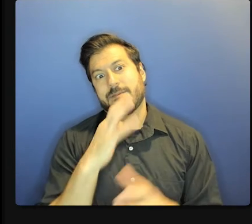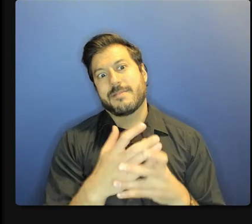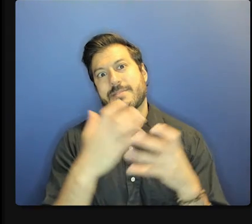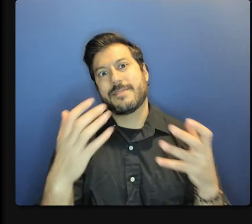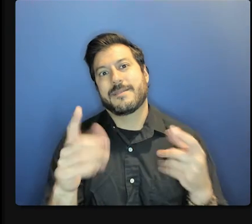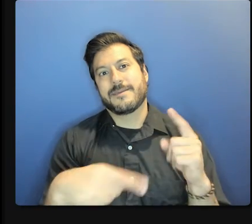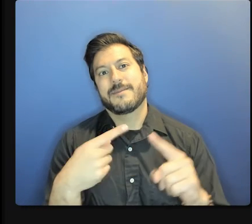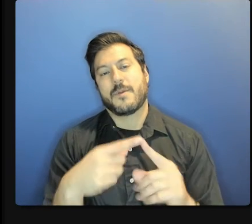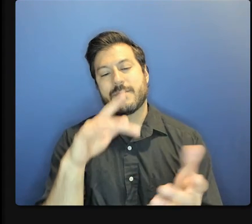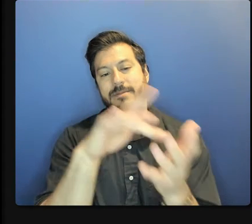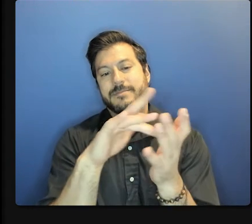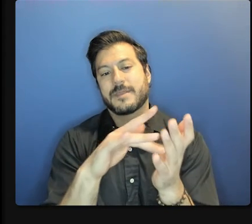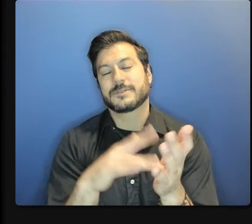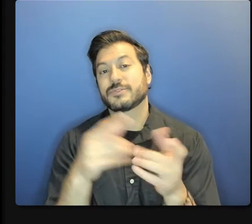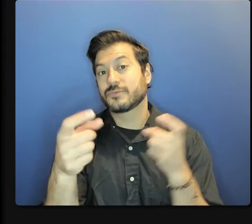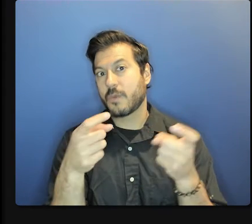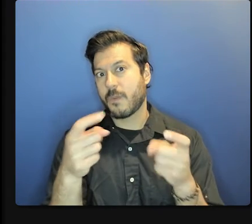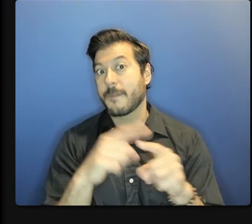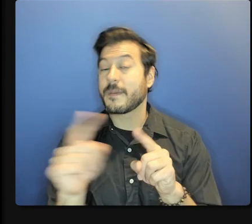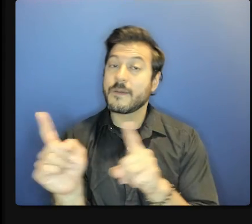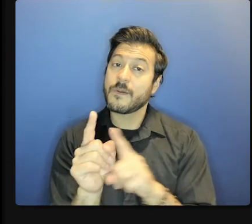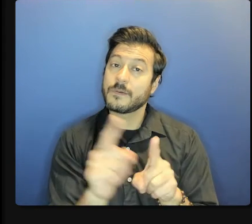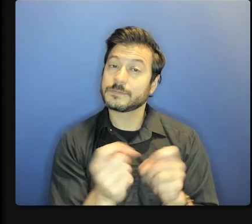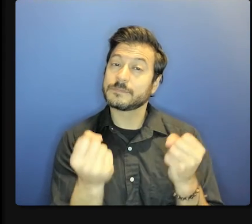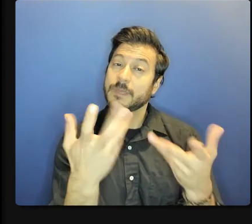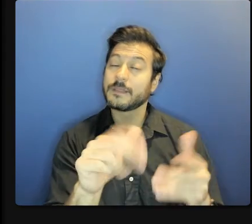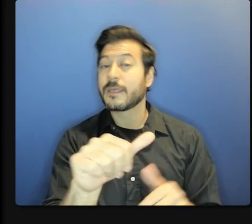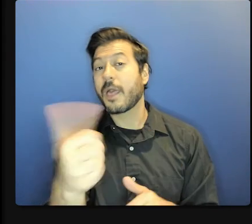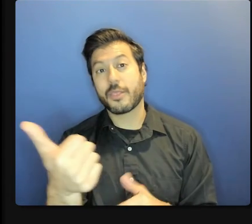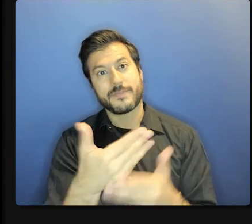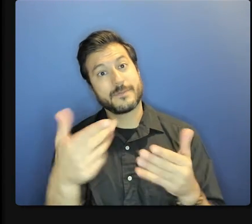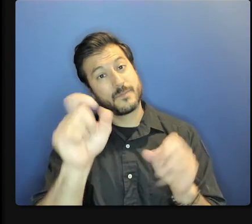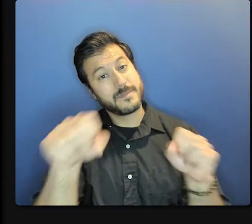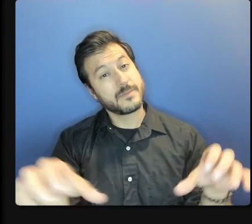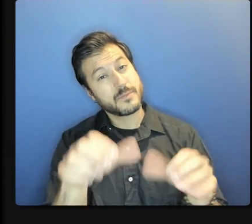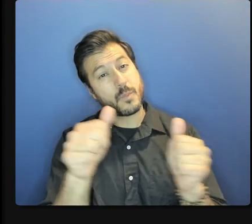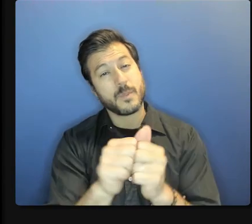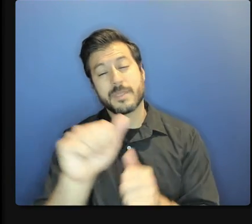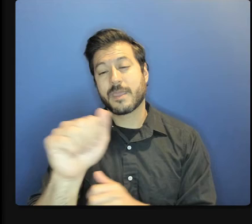We've talked a lot about touch controls. But there are many other things you can do